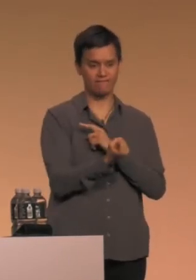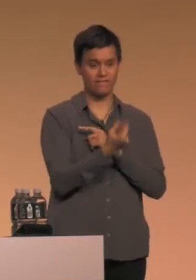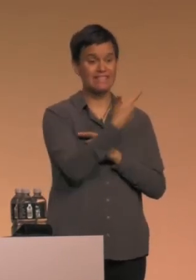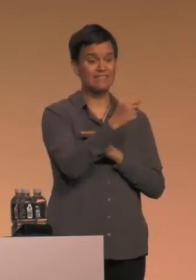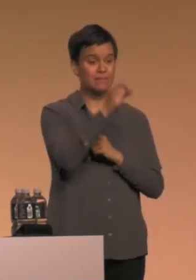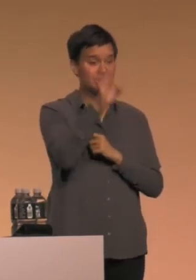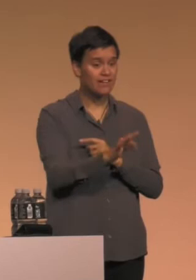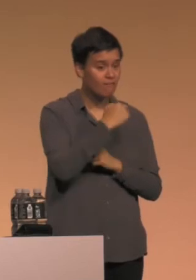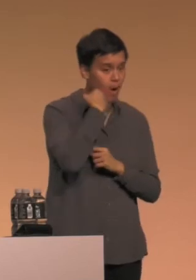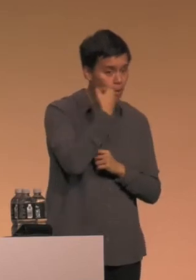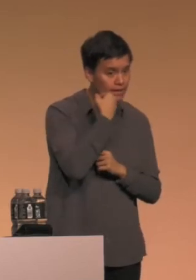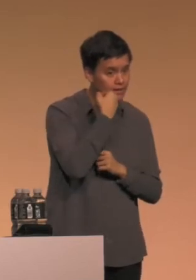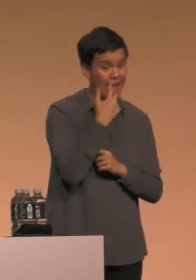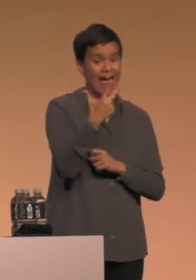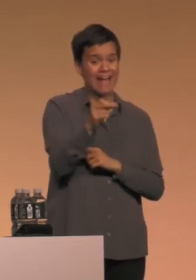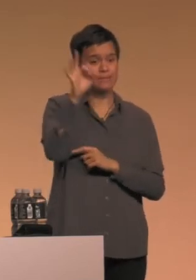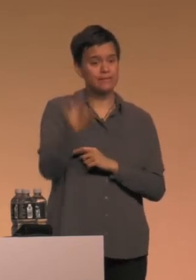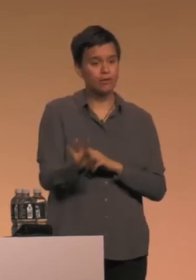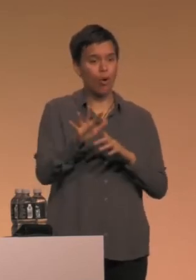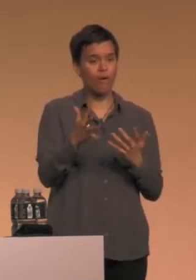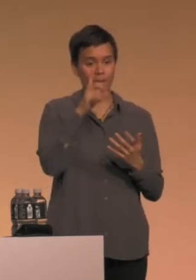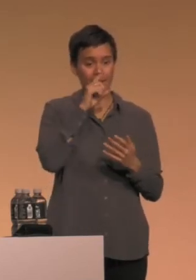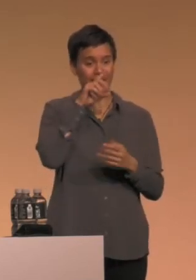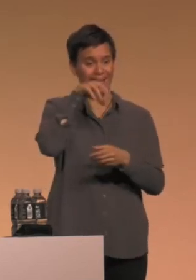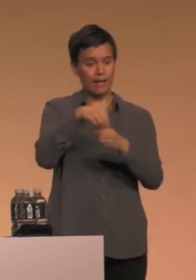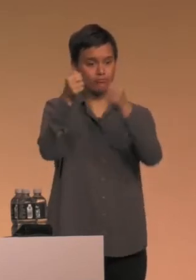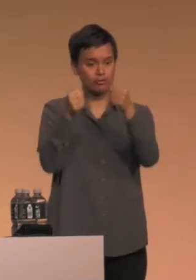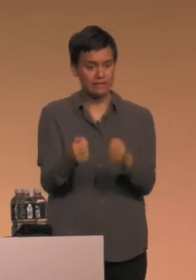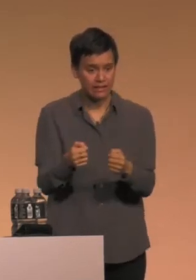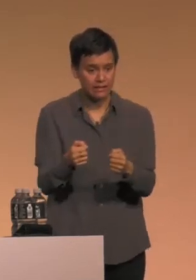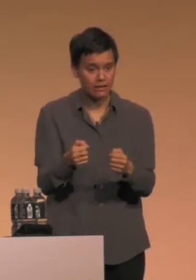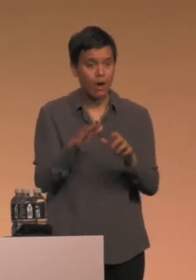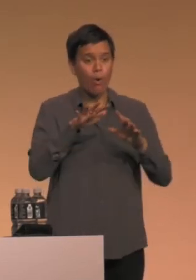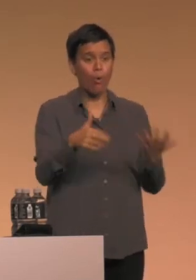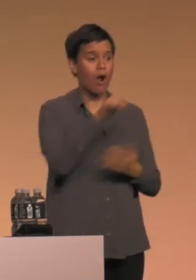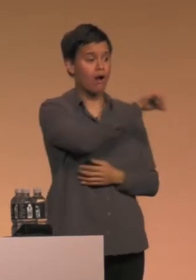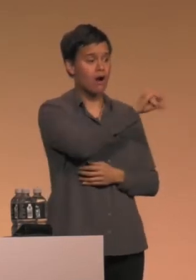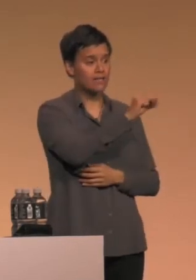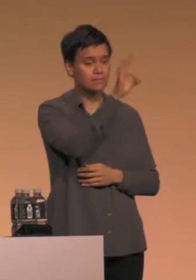and 80% of our prison population. 90% of the people accessing mental health and addiction